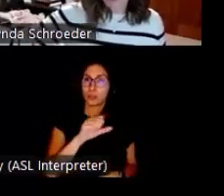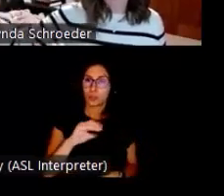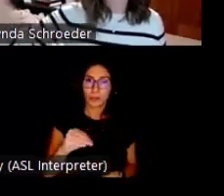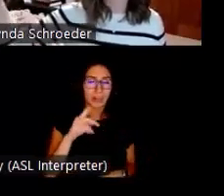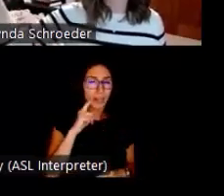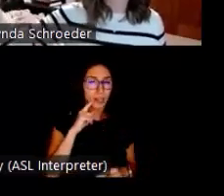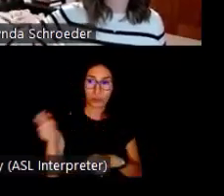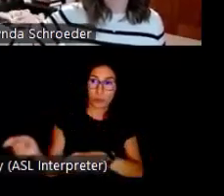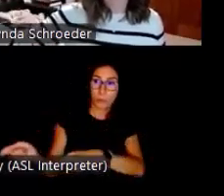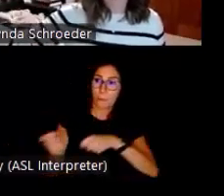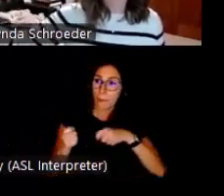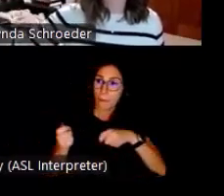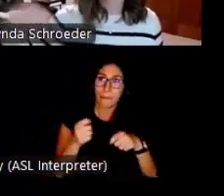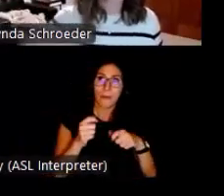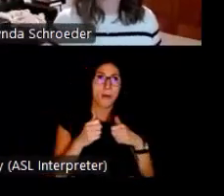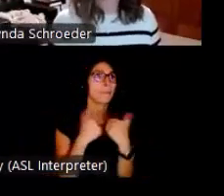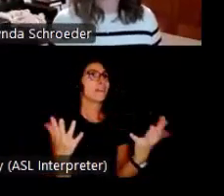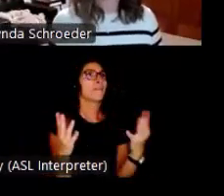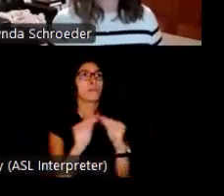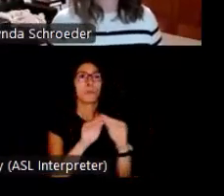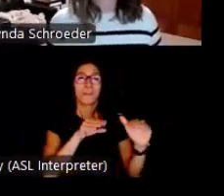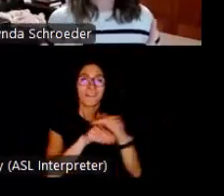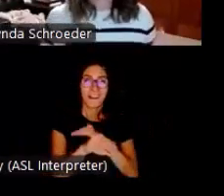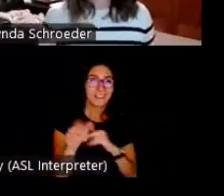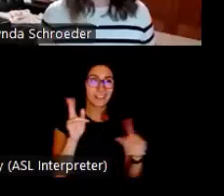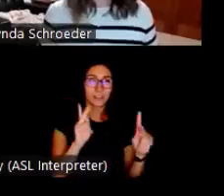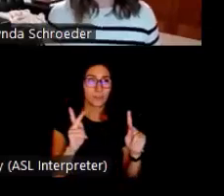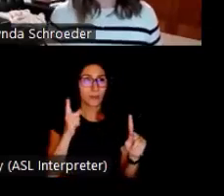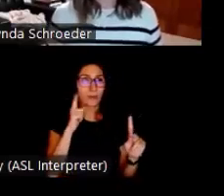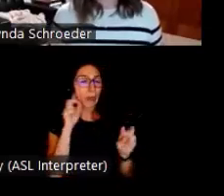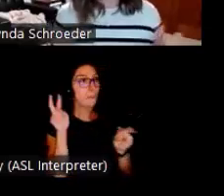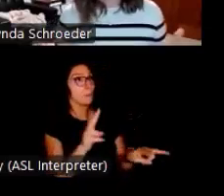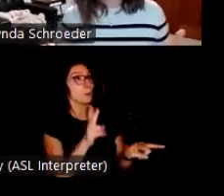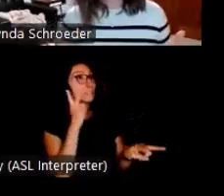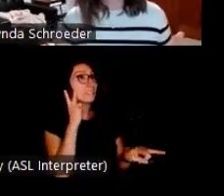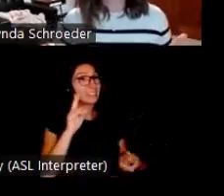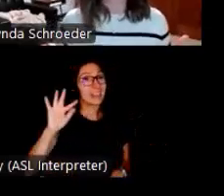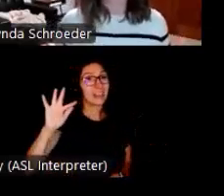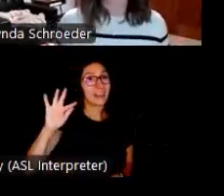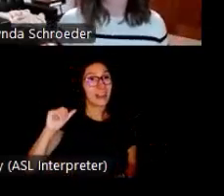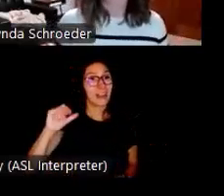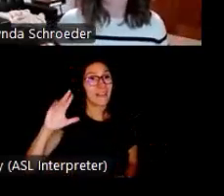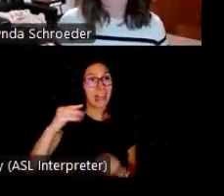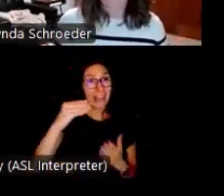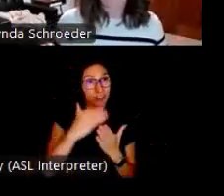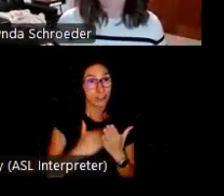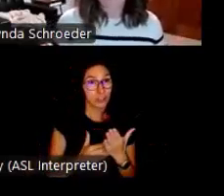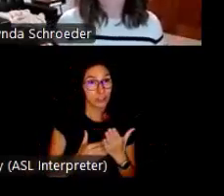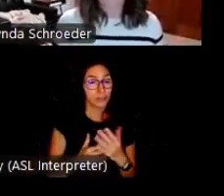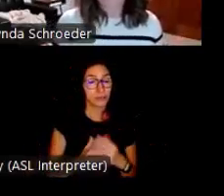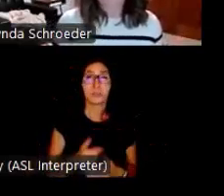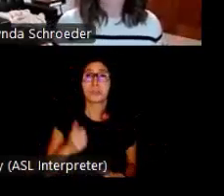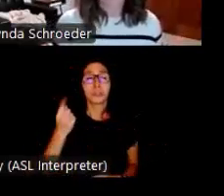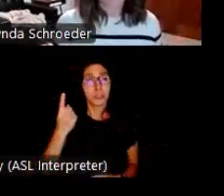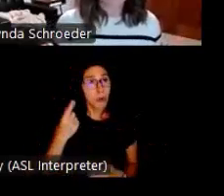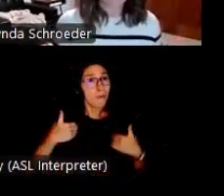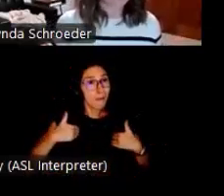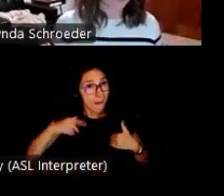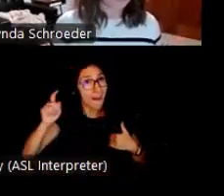articles or fact sheets. So there is a space and a need to draw upon social media as well to get your message out.